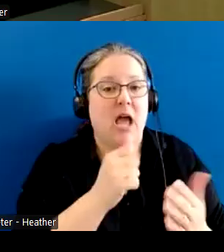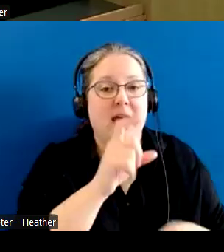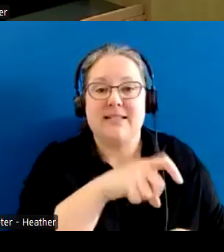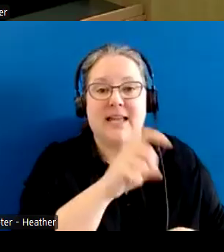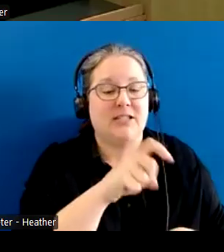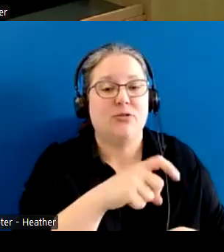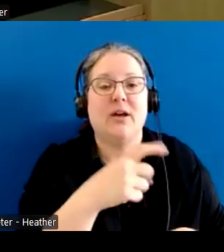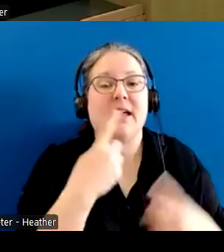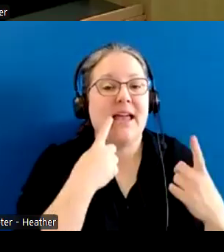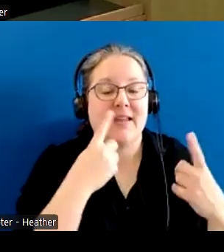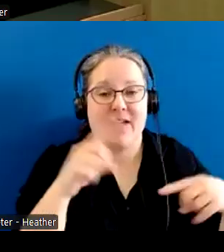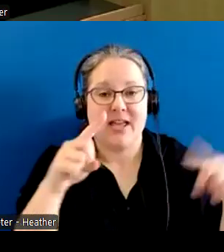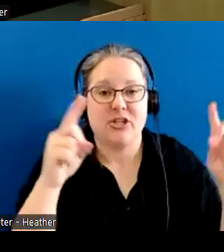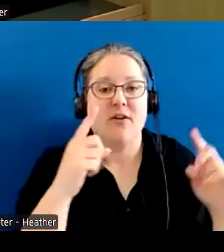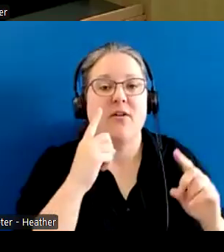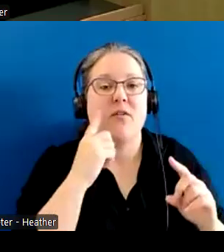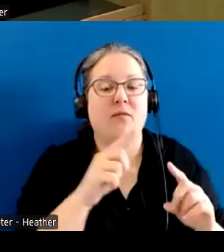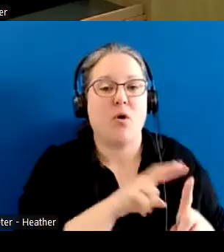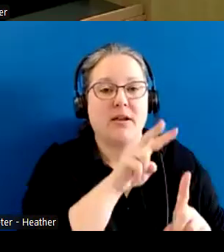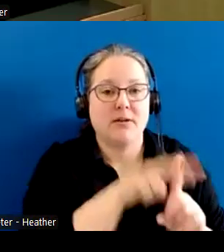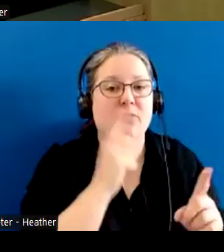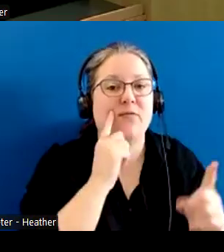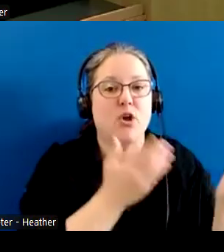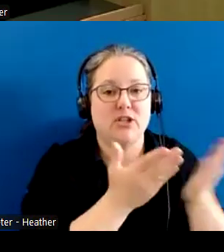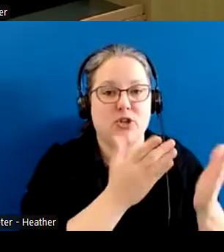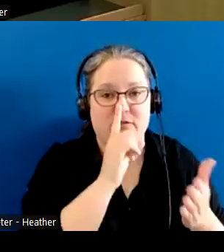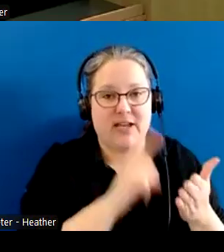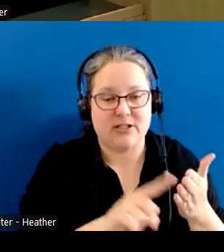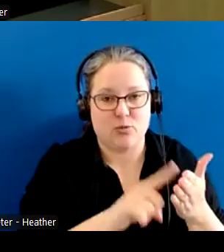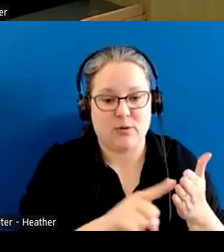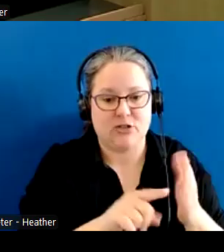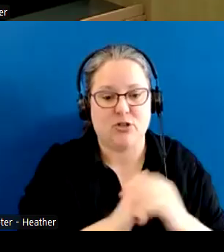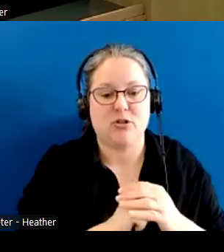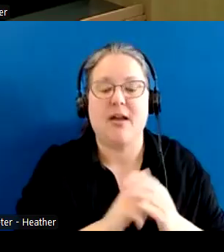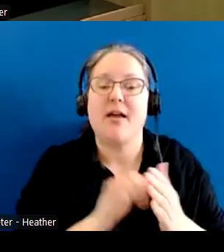as necessary in effectiveness implementation or services research. They felt it was certainly